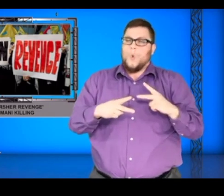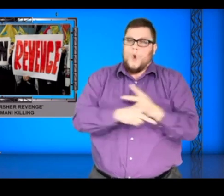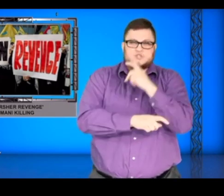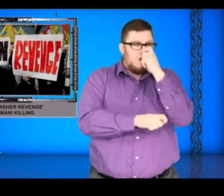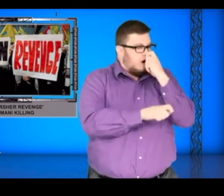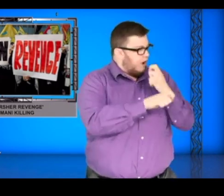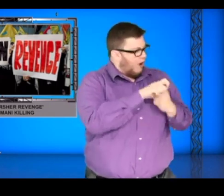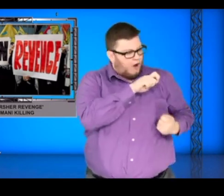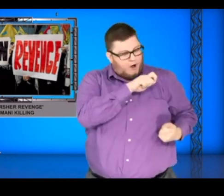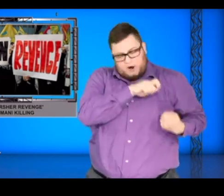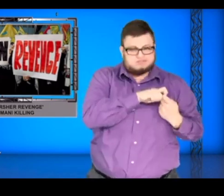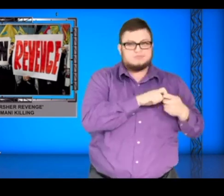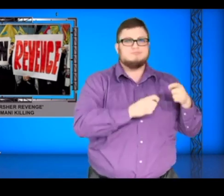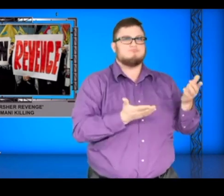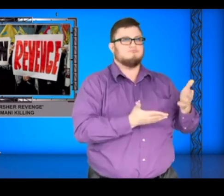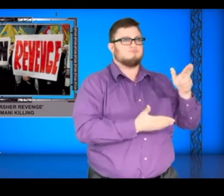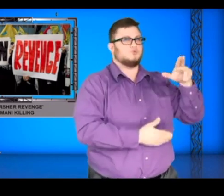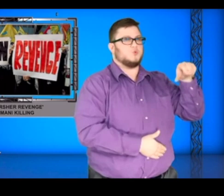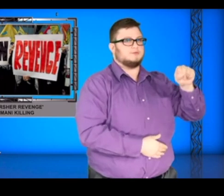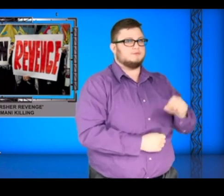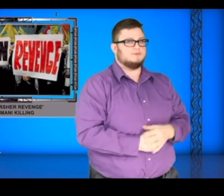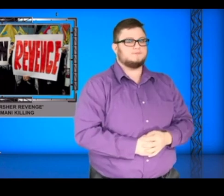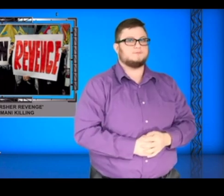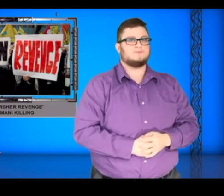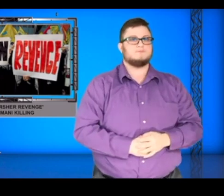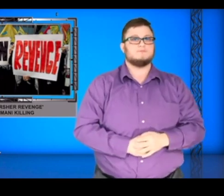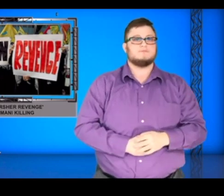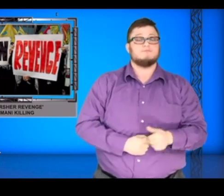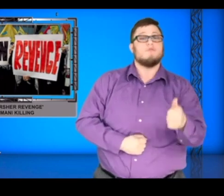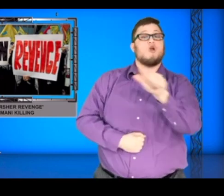"harsher revenge" on the US.